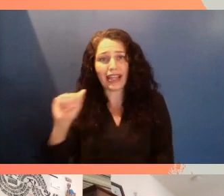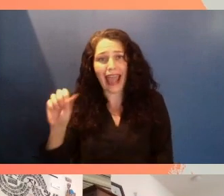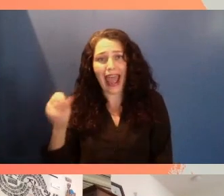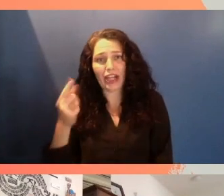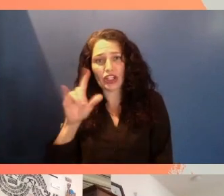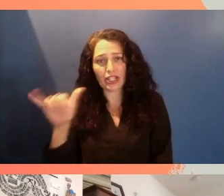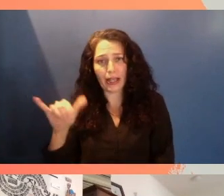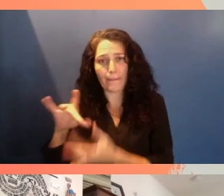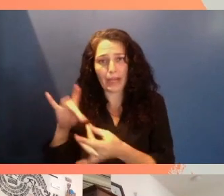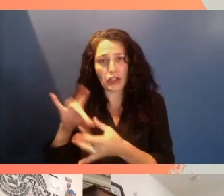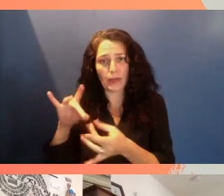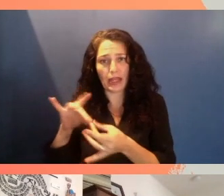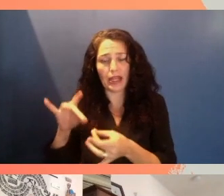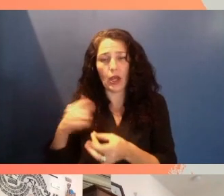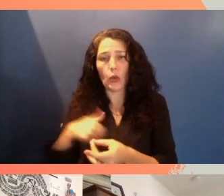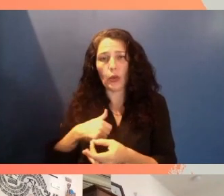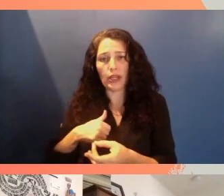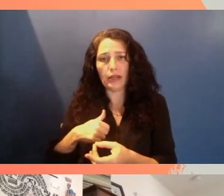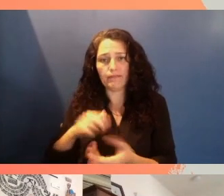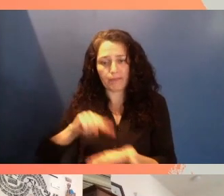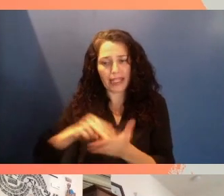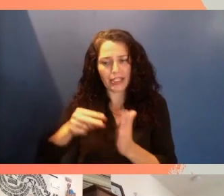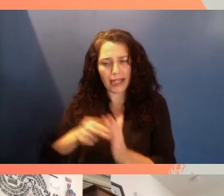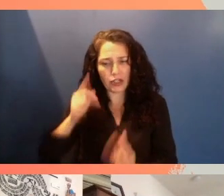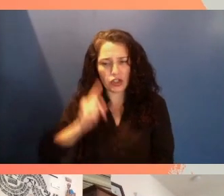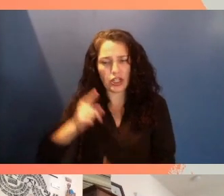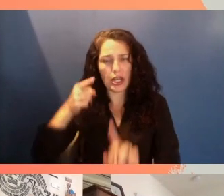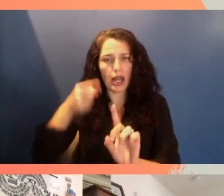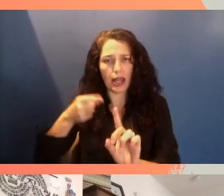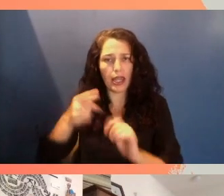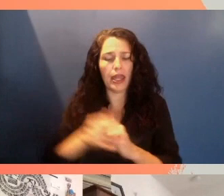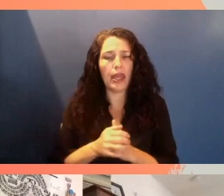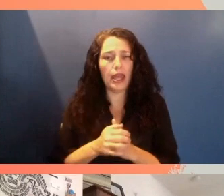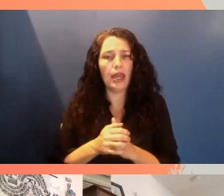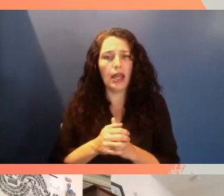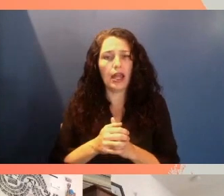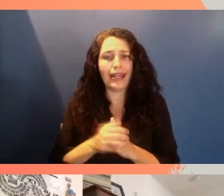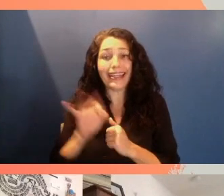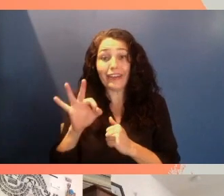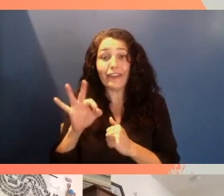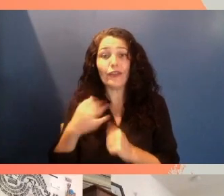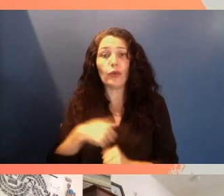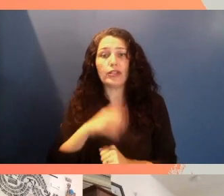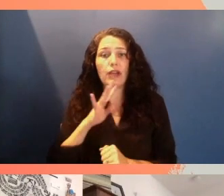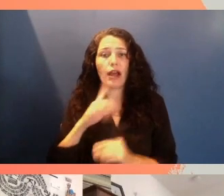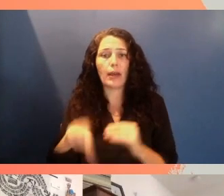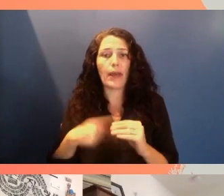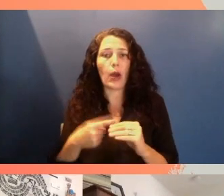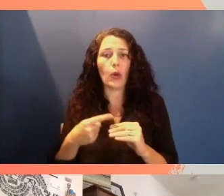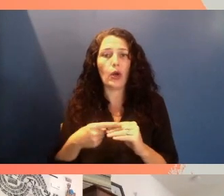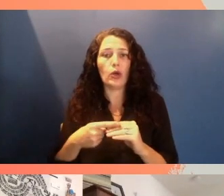I think also what we're intentional about is when we talk about stories of undocumented folks,